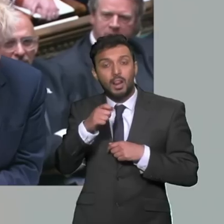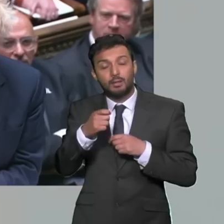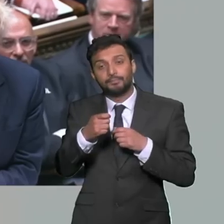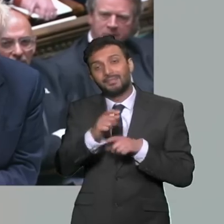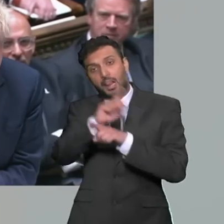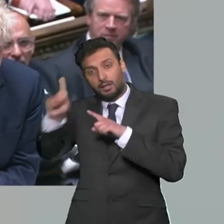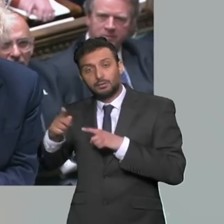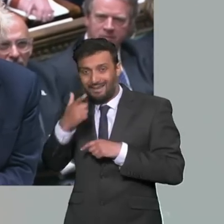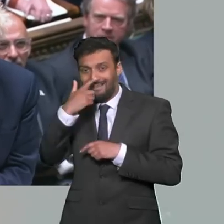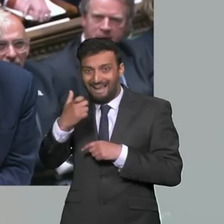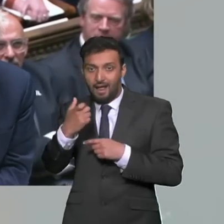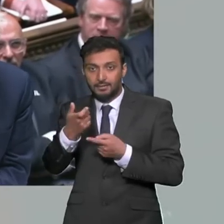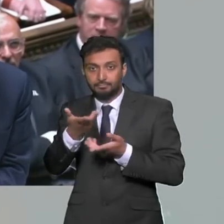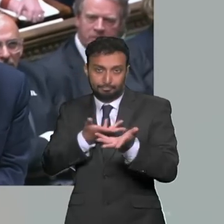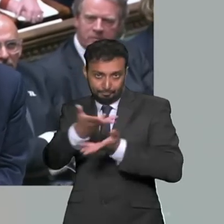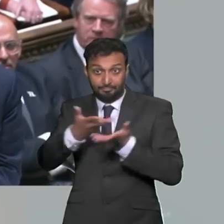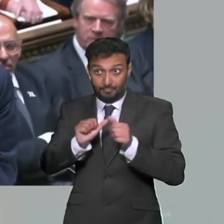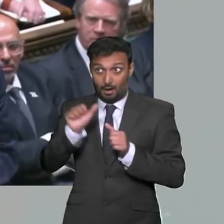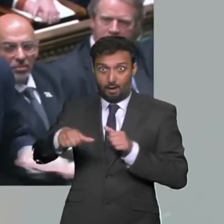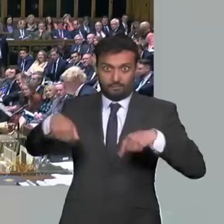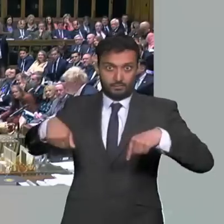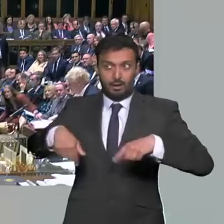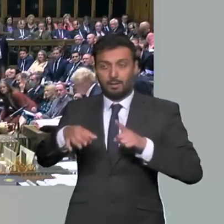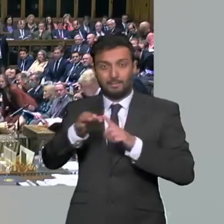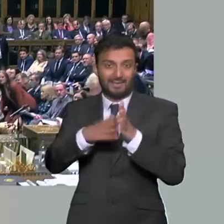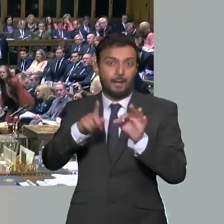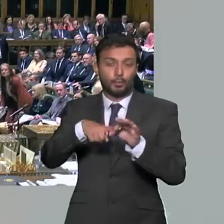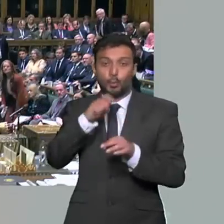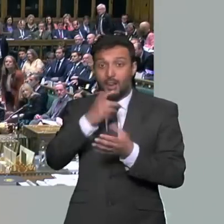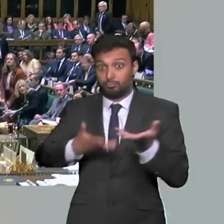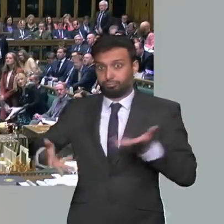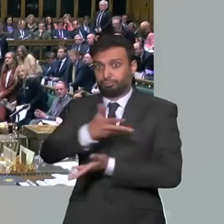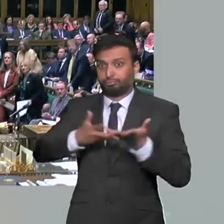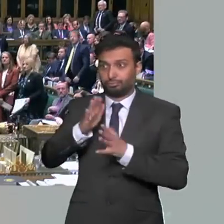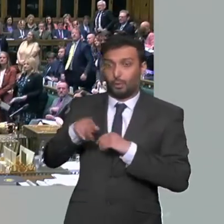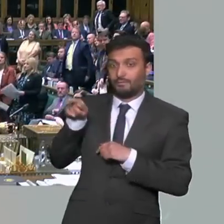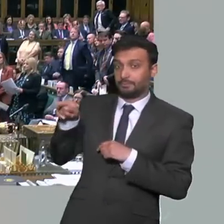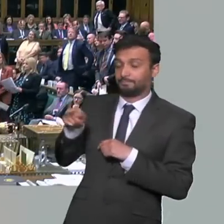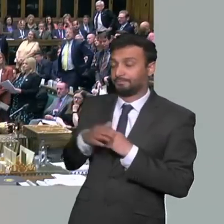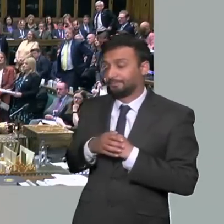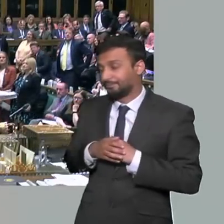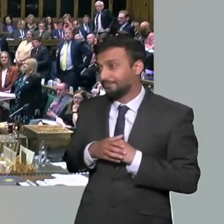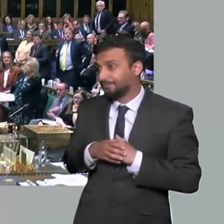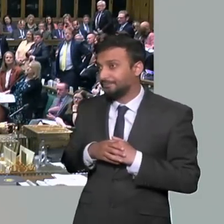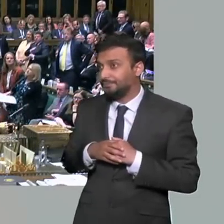of the statement that will follow directly after PMQs. Ian Blackford These are serious matters, but it is all a